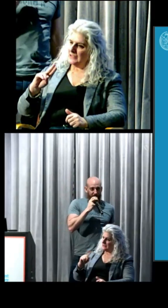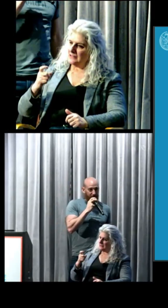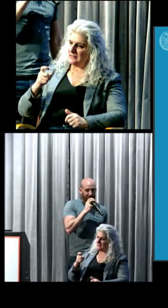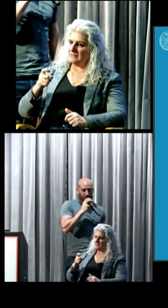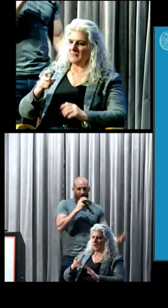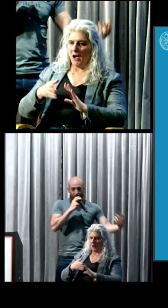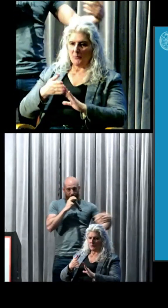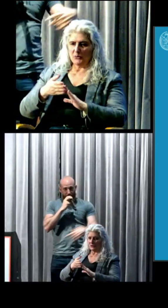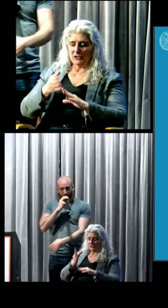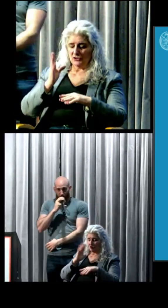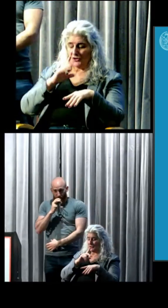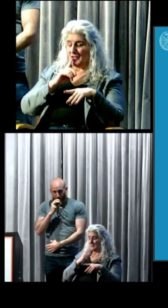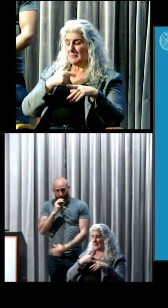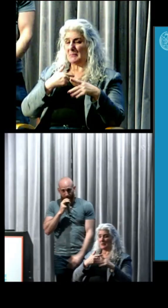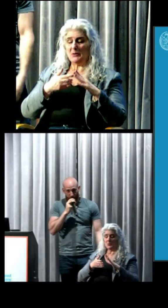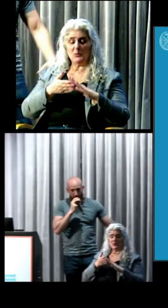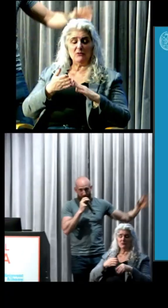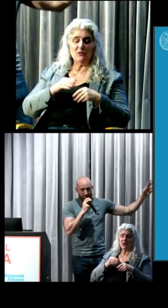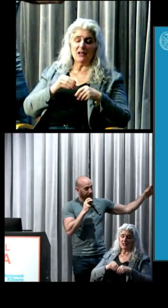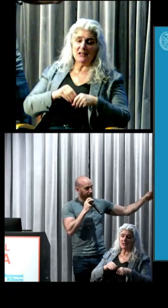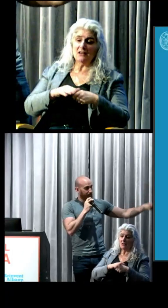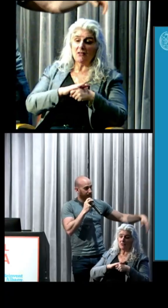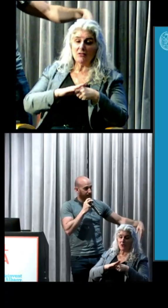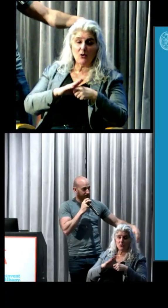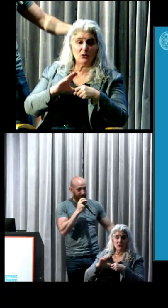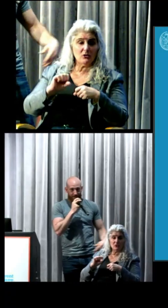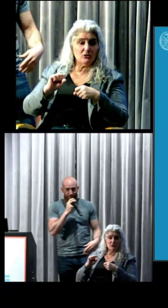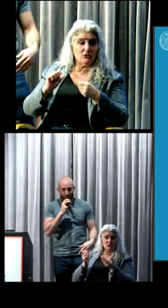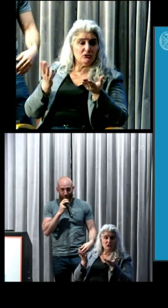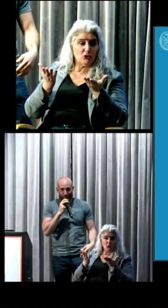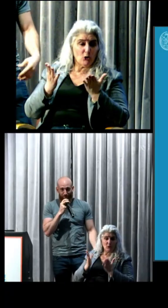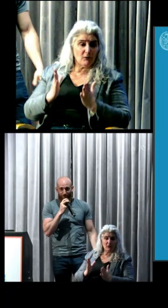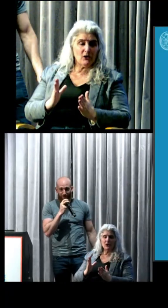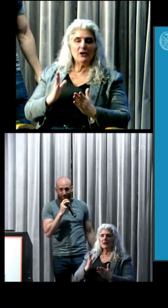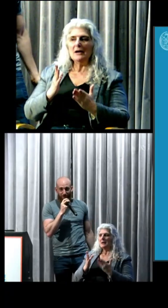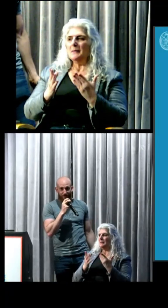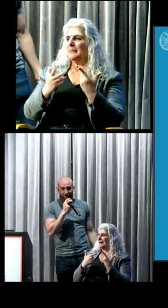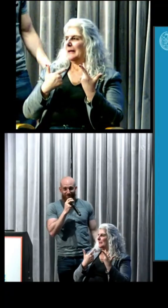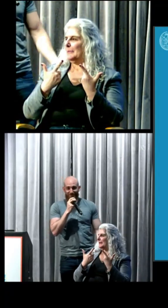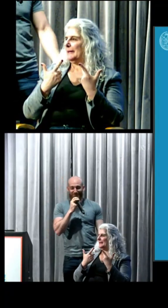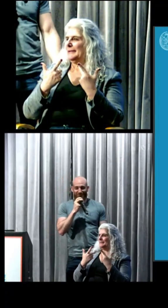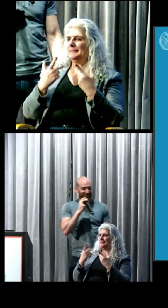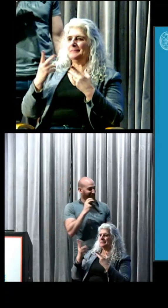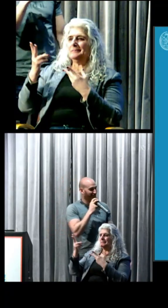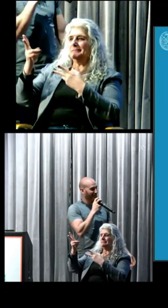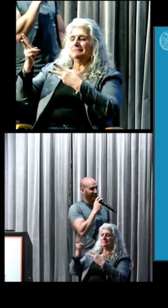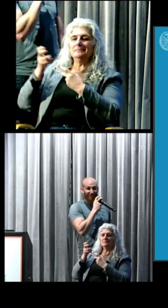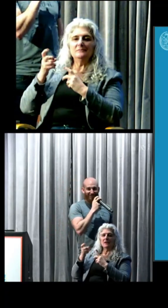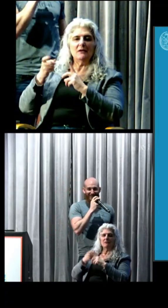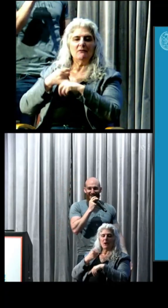They're also very important to communities, and we wanted to make sure that when people were playing